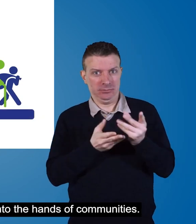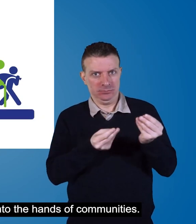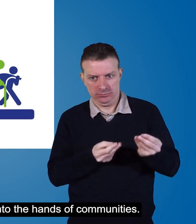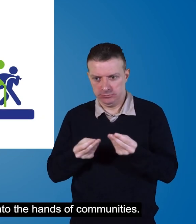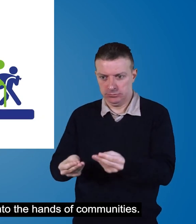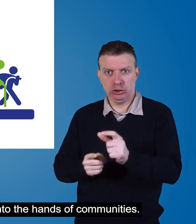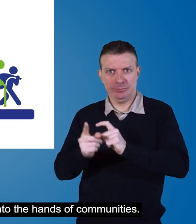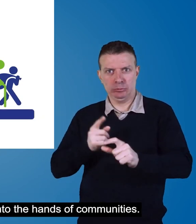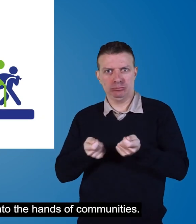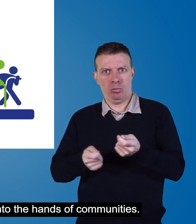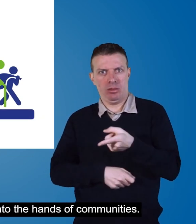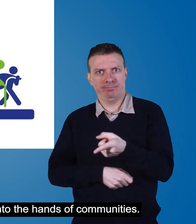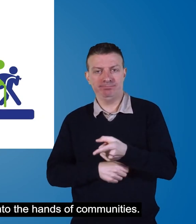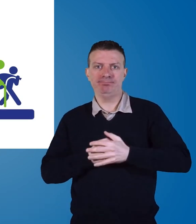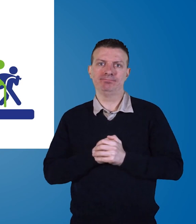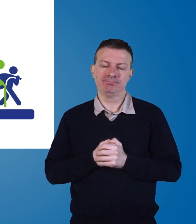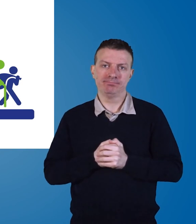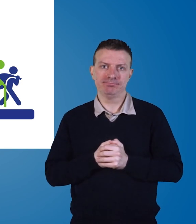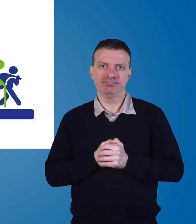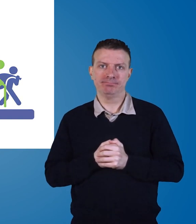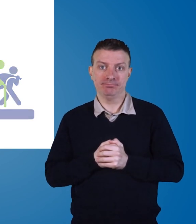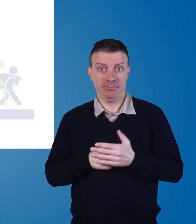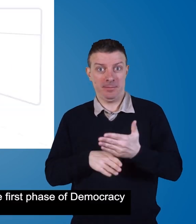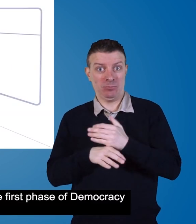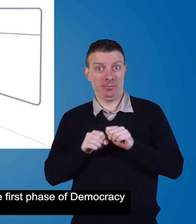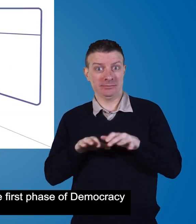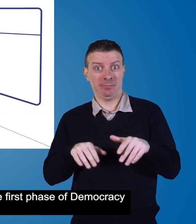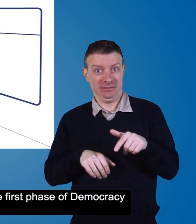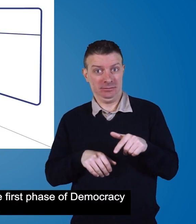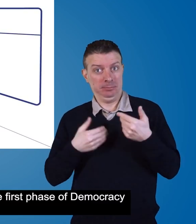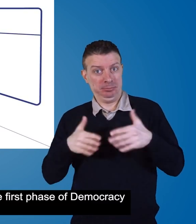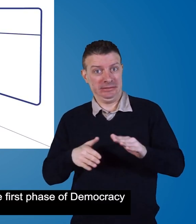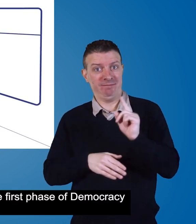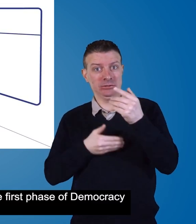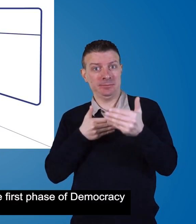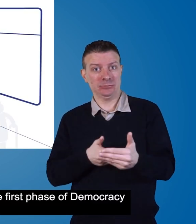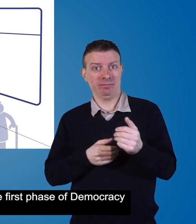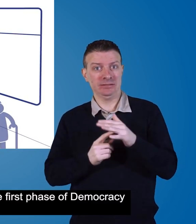sector into the hands of communities. Before the pandemic, we began the first